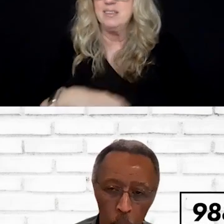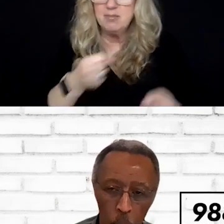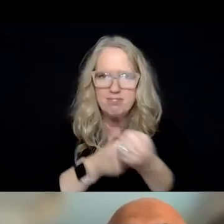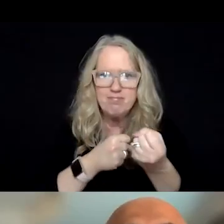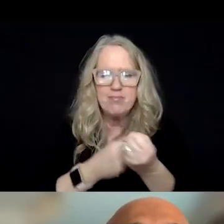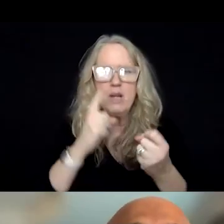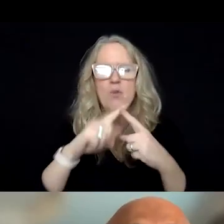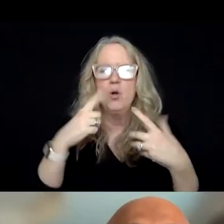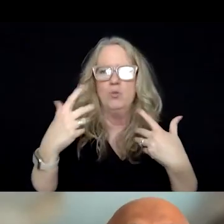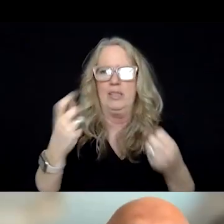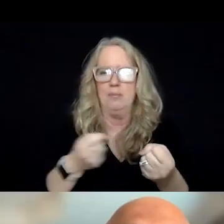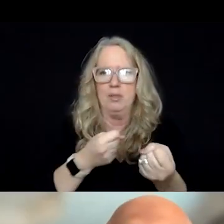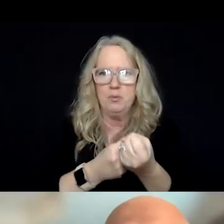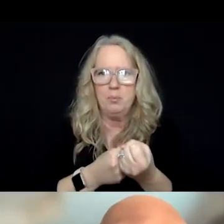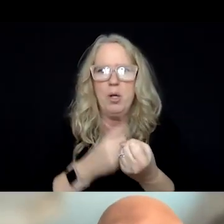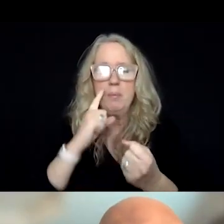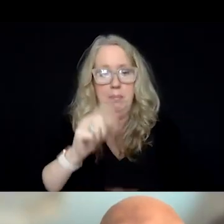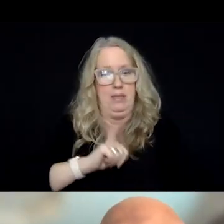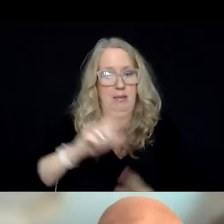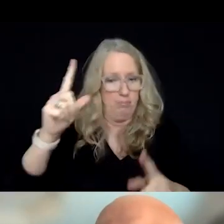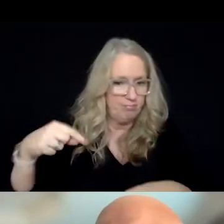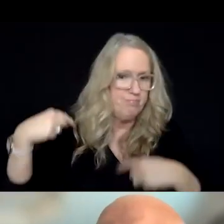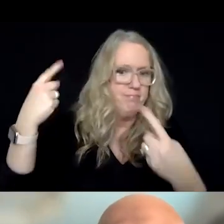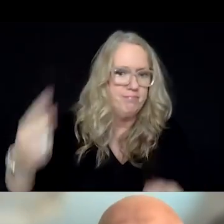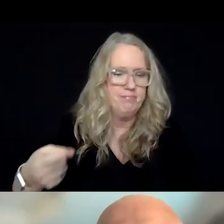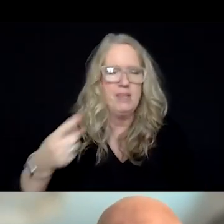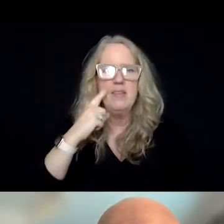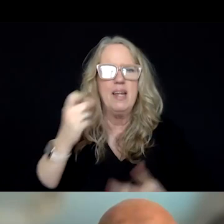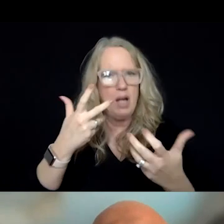SUPPORTS AND AS A PERSON IN RECOVERY, I AM HONORED TO BE HERE TODAY.